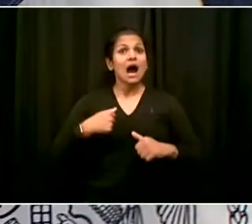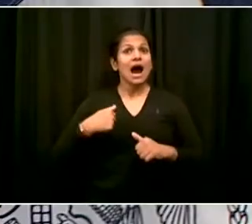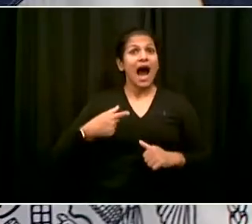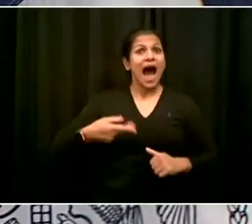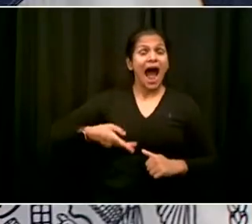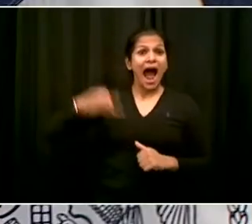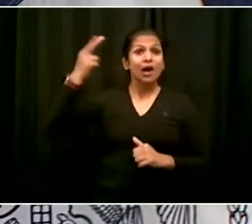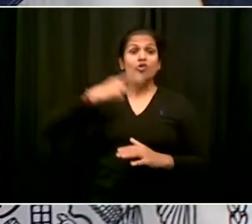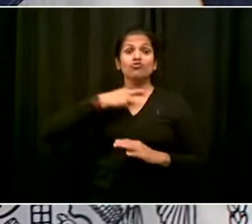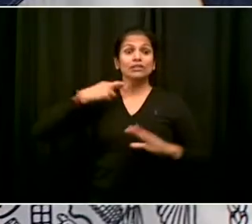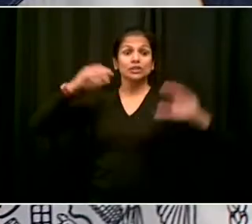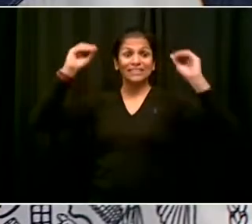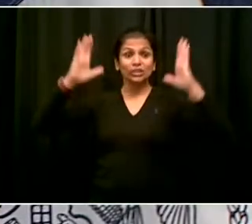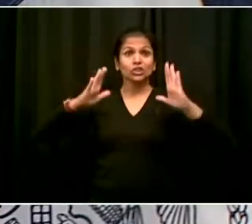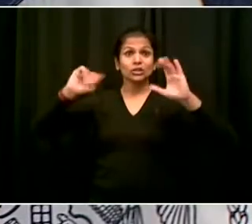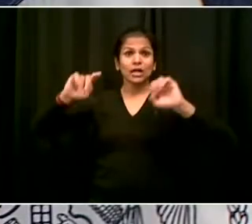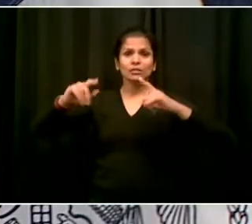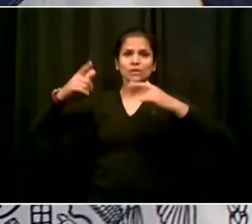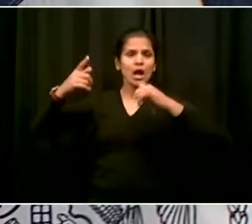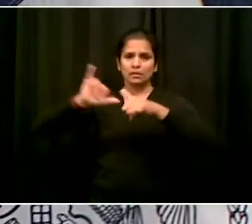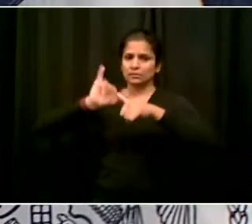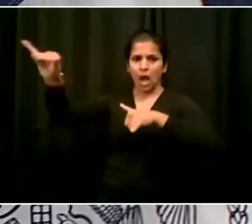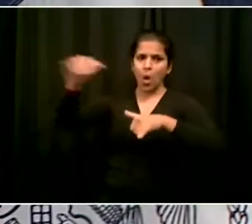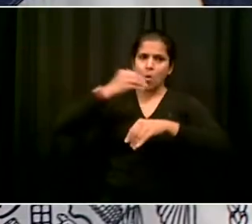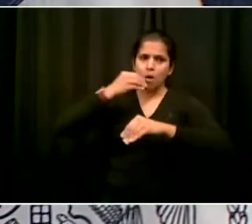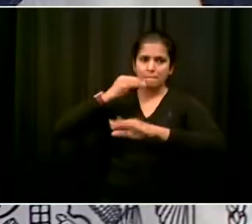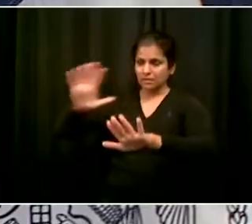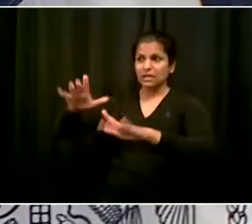HAVE RADICAL EXEMPTIONS. SO THAT WE KNOW